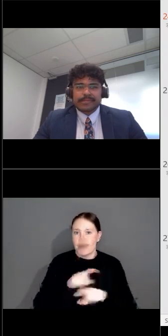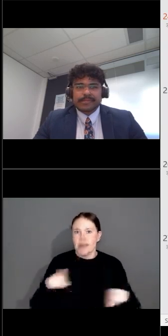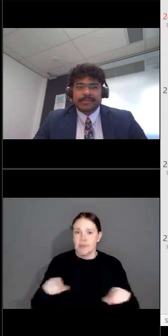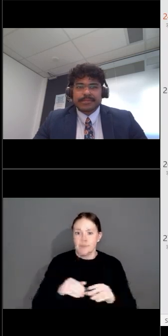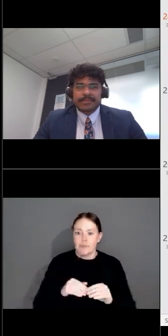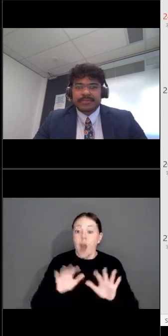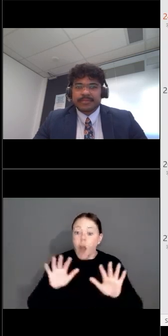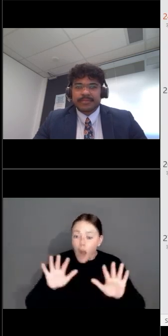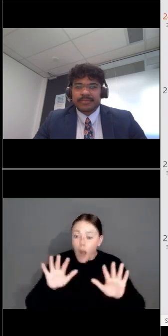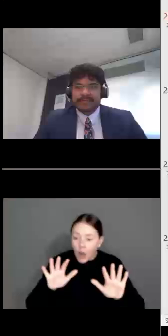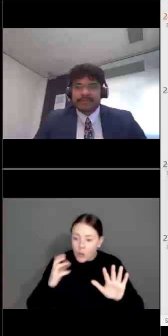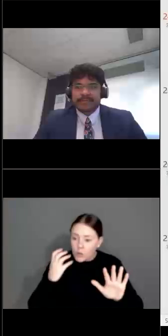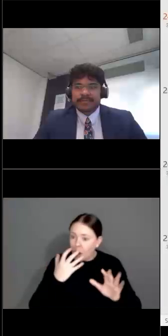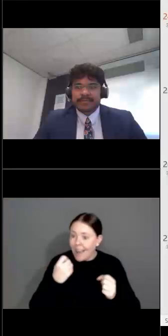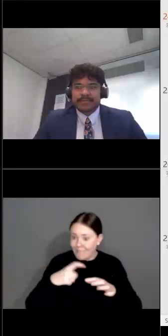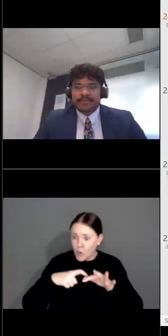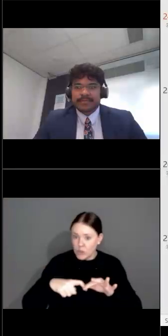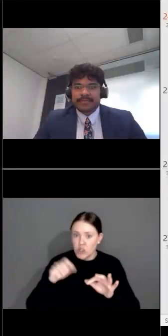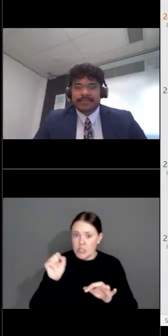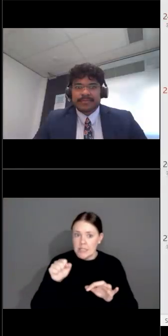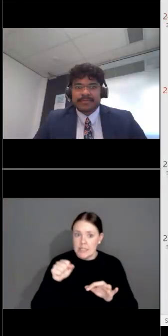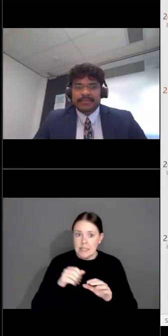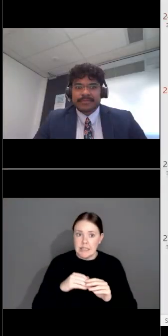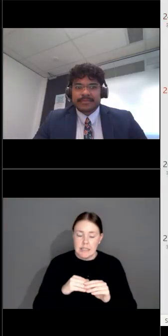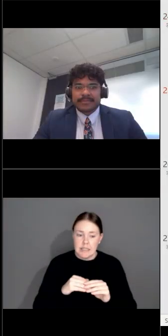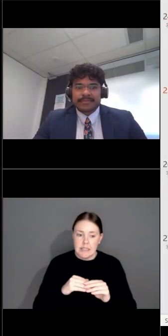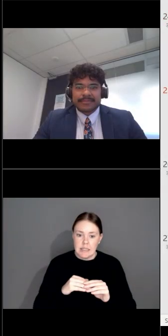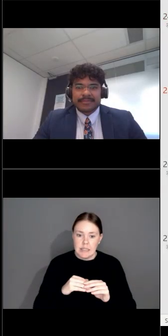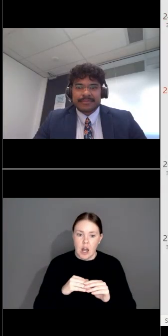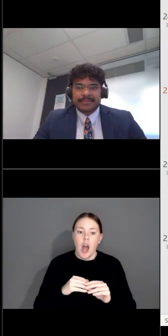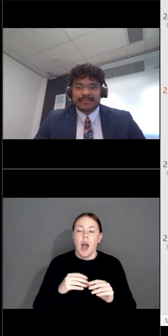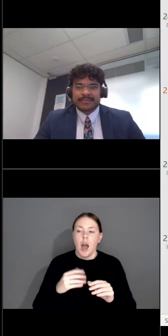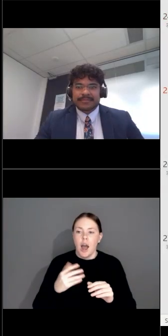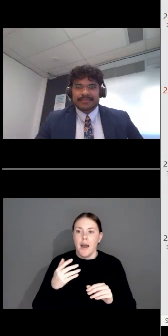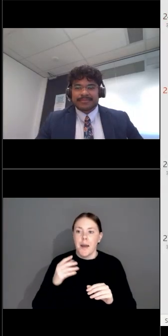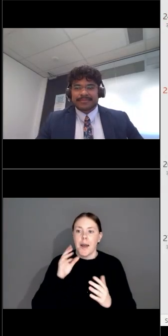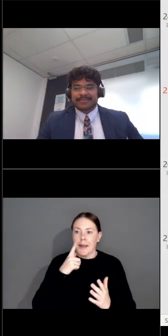someone's say can you pop up the slide for the phone numbers please yes I'm I'm trying to that